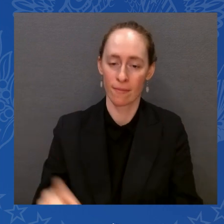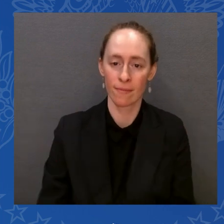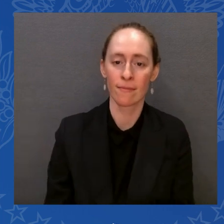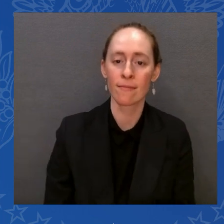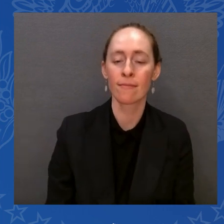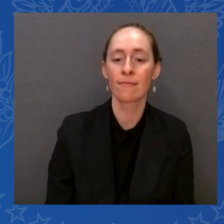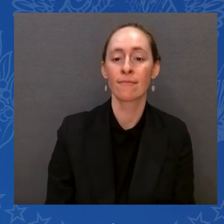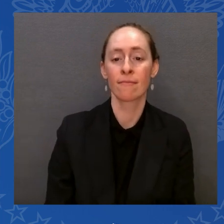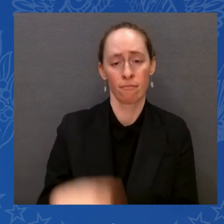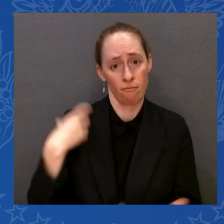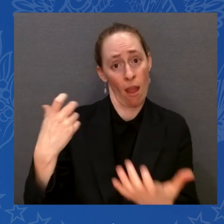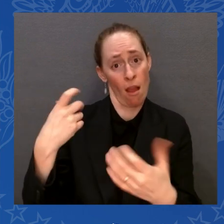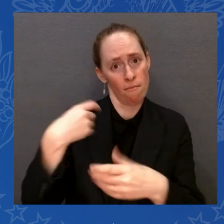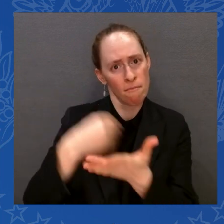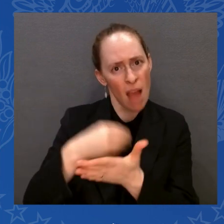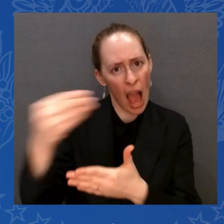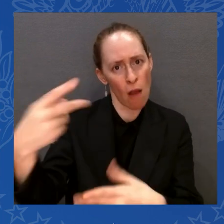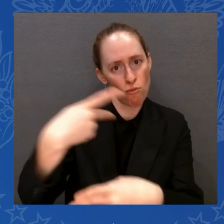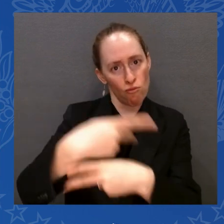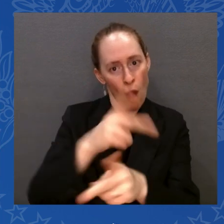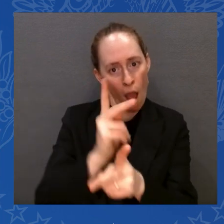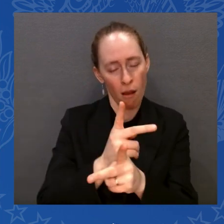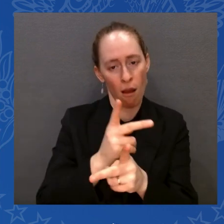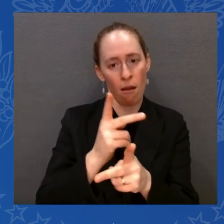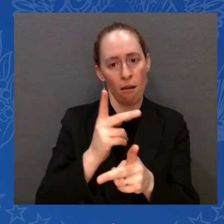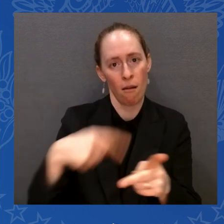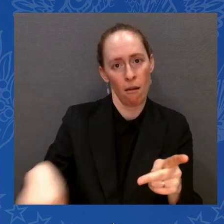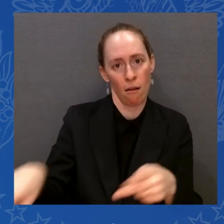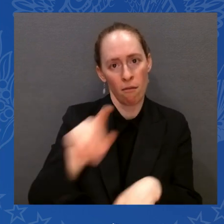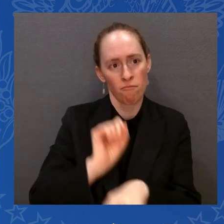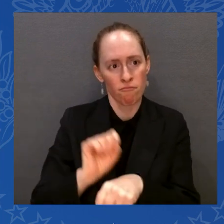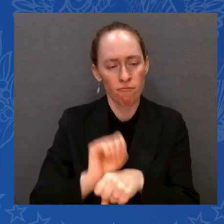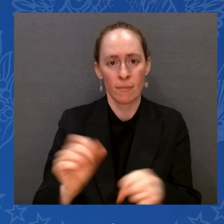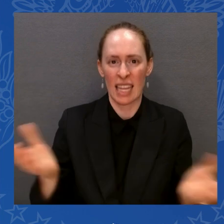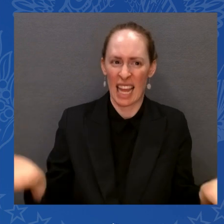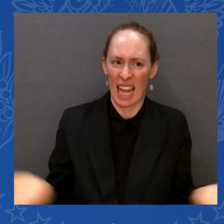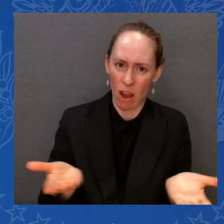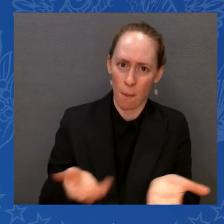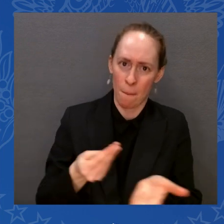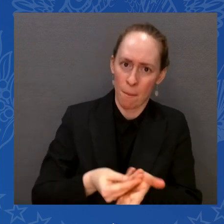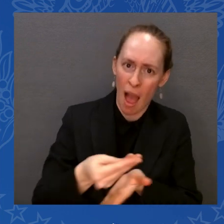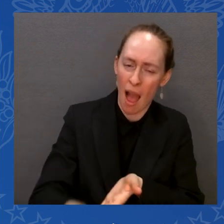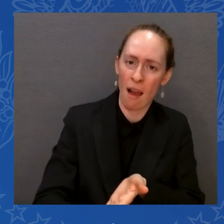Not "labor." Union labor. I mean it.